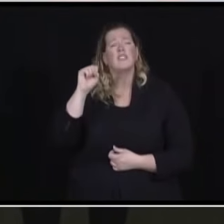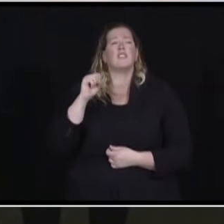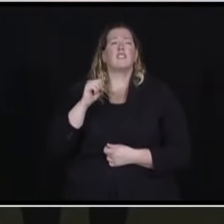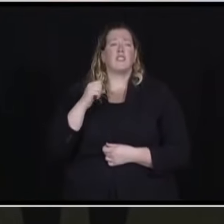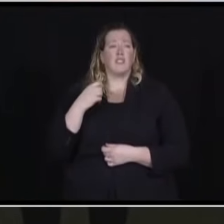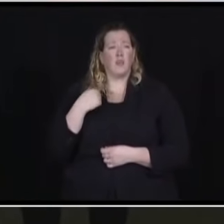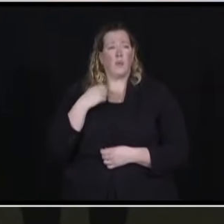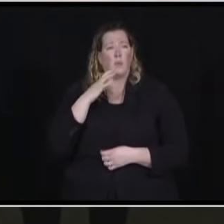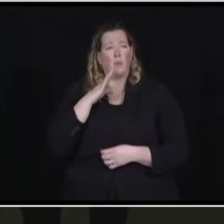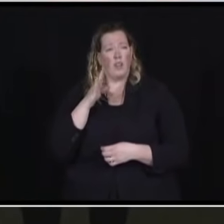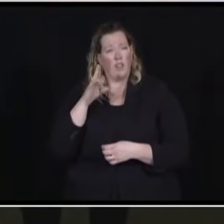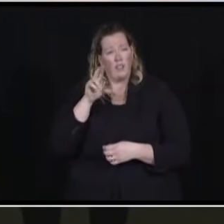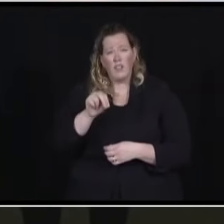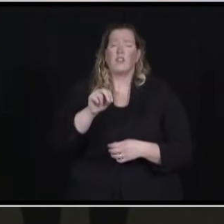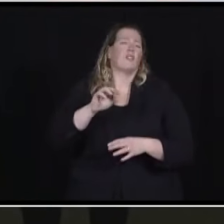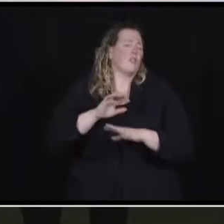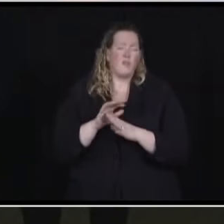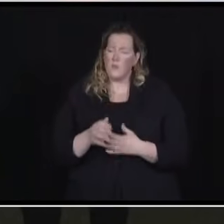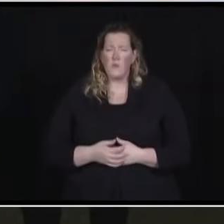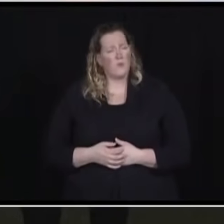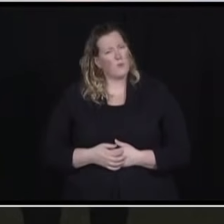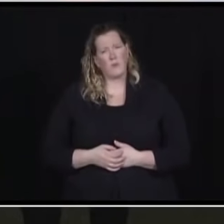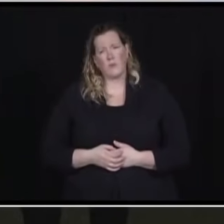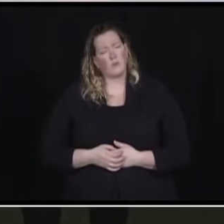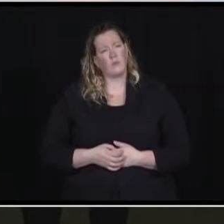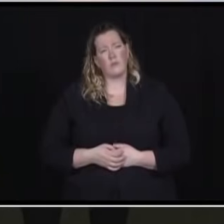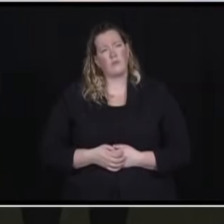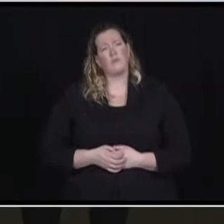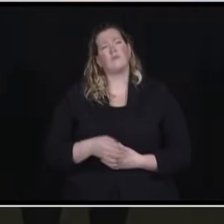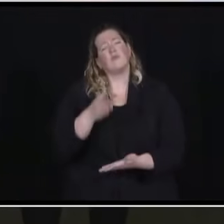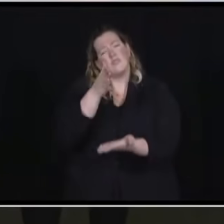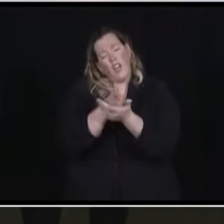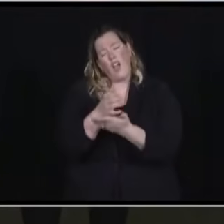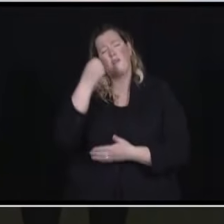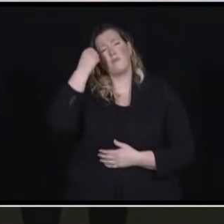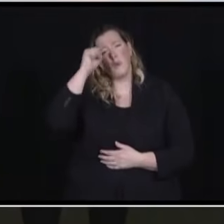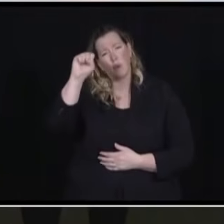tastingtesting, I can assure you, that will never ever happen, so please, stop protesting.